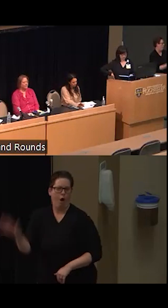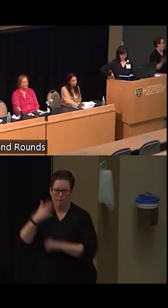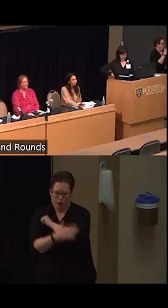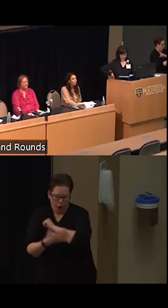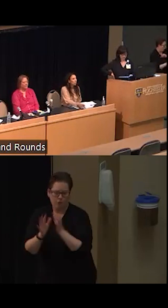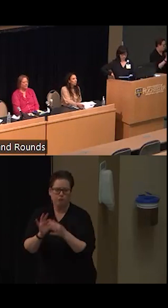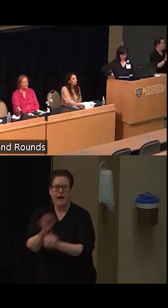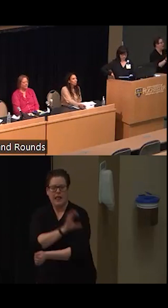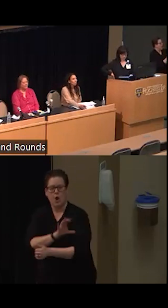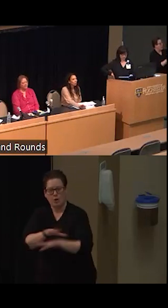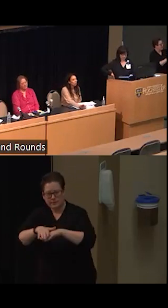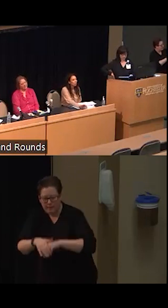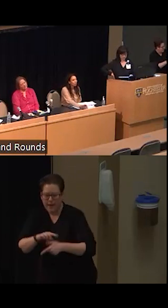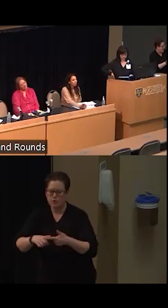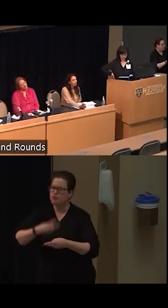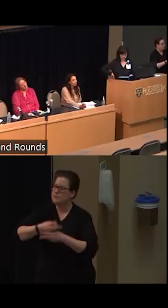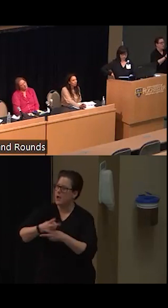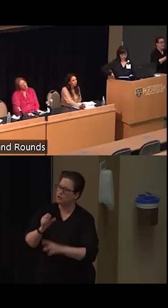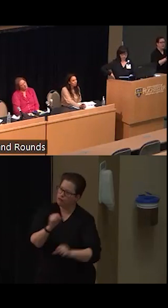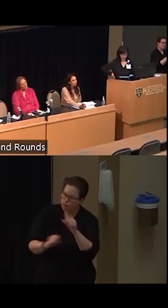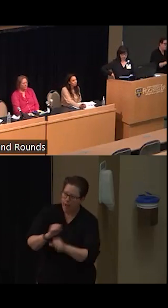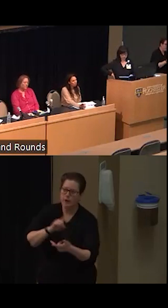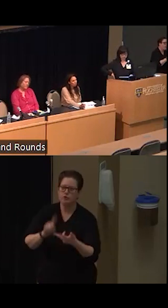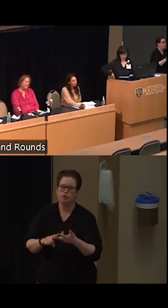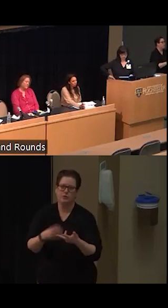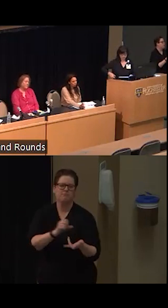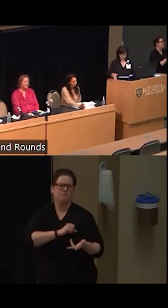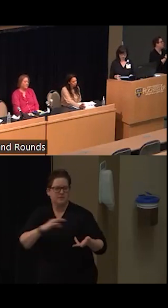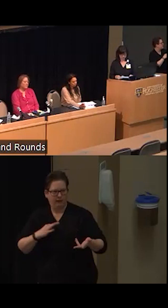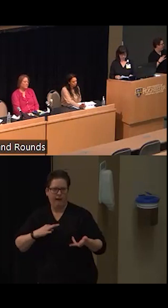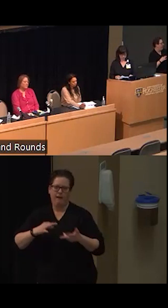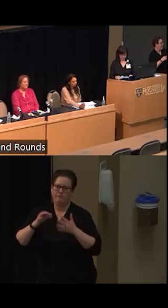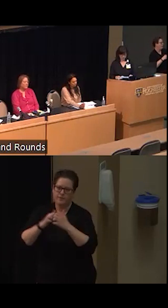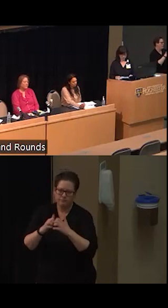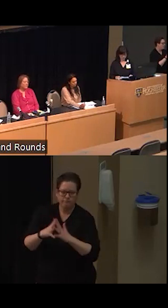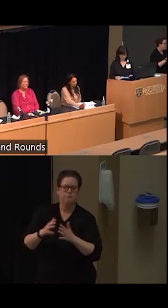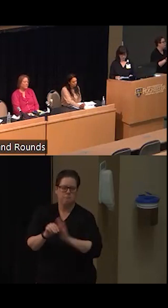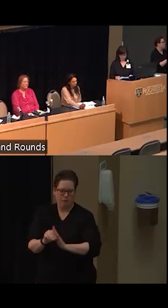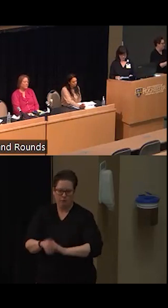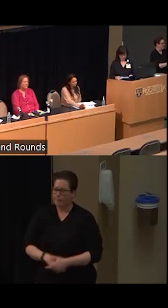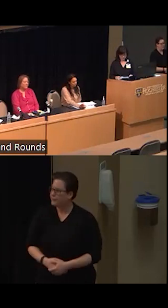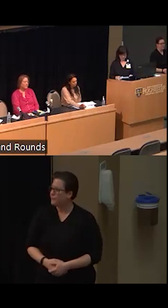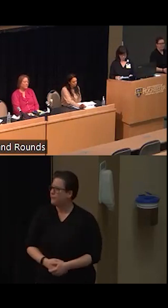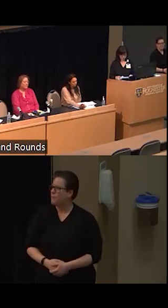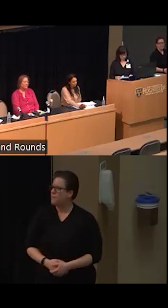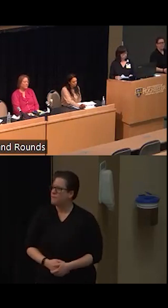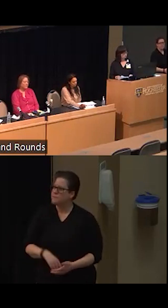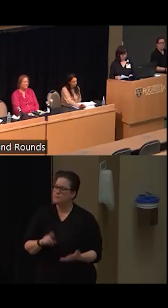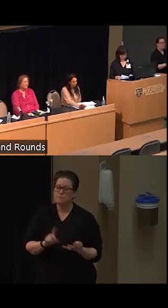Clinical Simulation retention strategies as well as Staffing implementation models she also serves